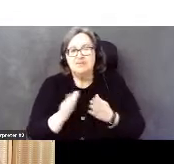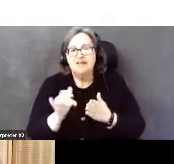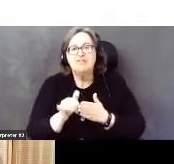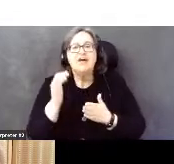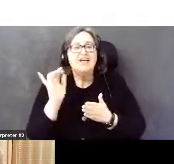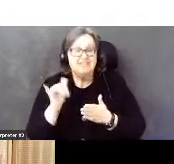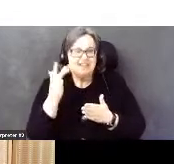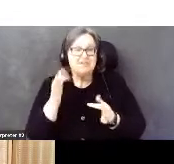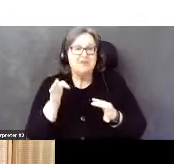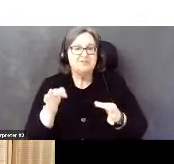instead of in March. We hope you'll come